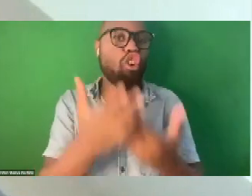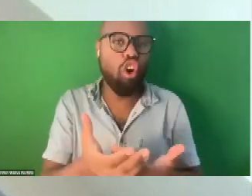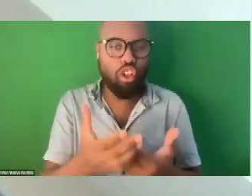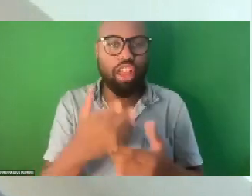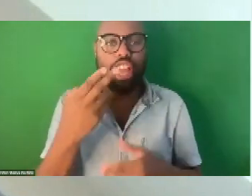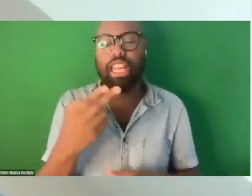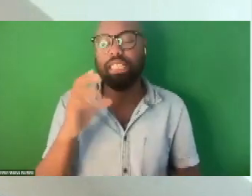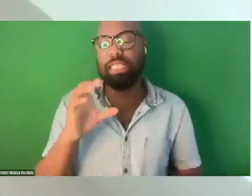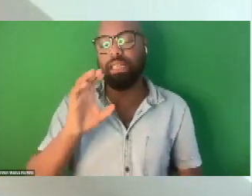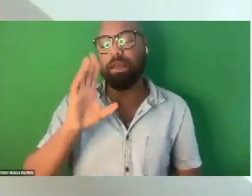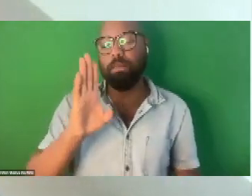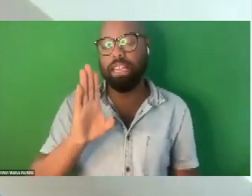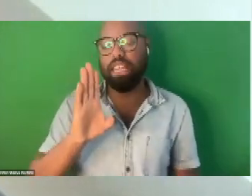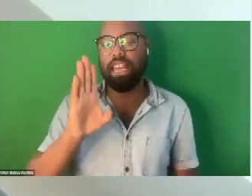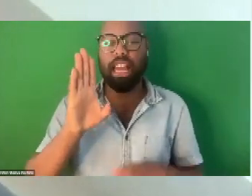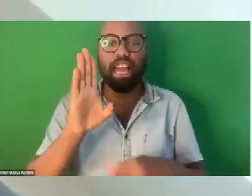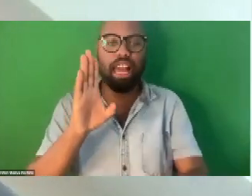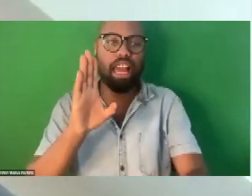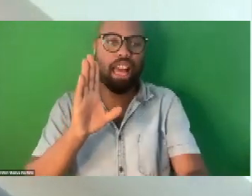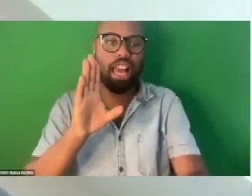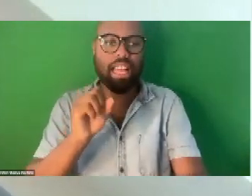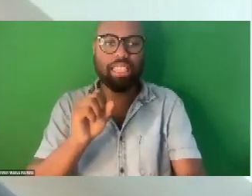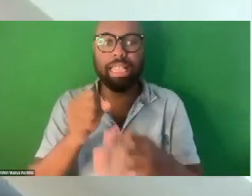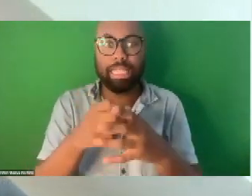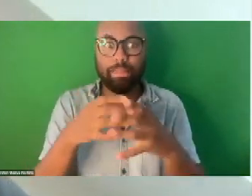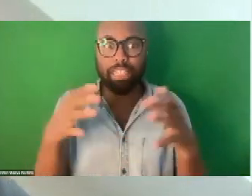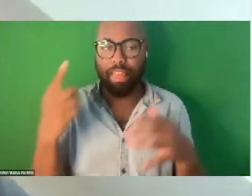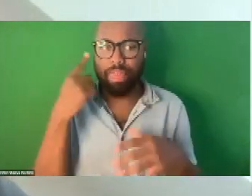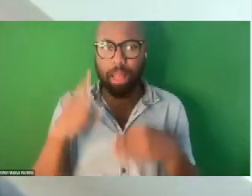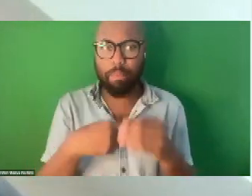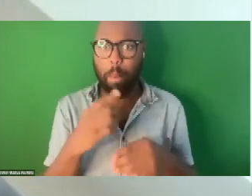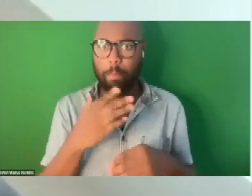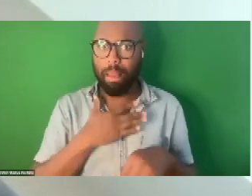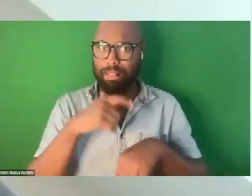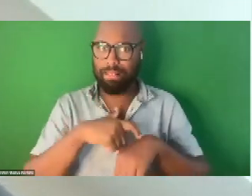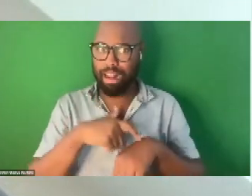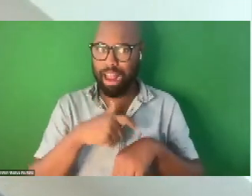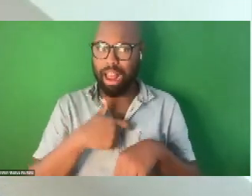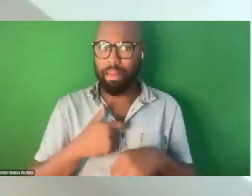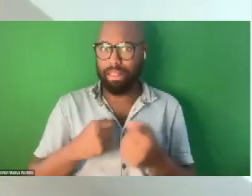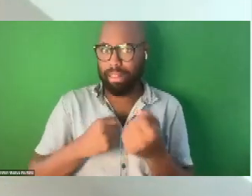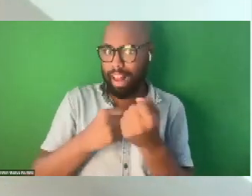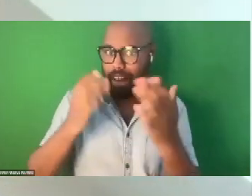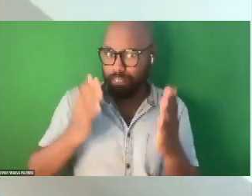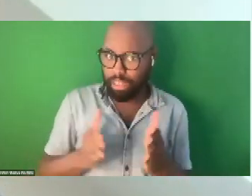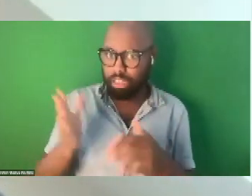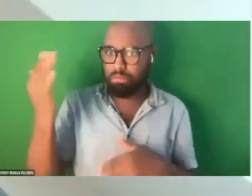I think back to time as an advocate, back when the Affordable Care Act